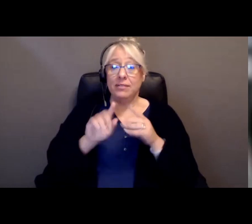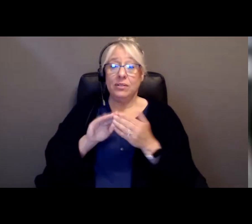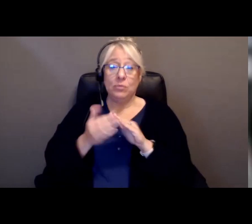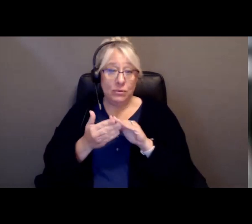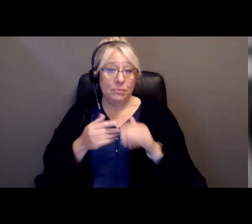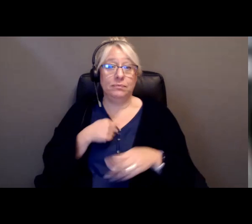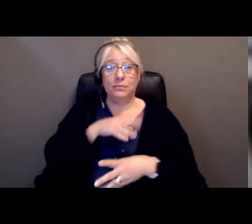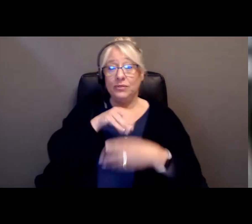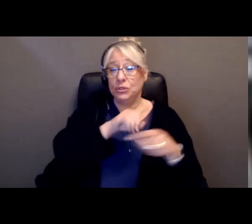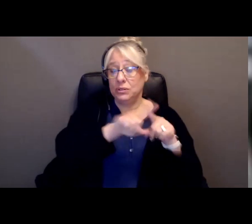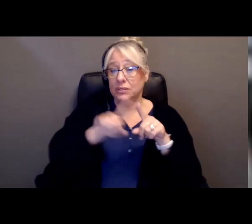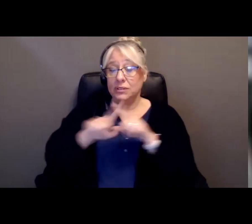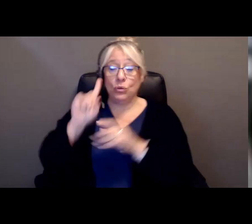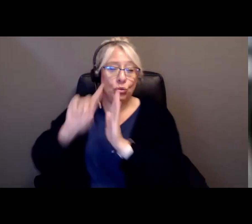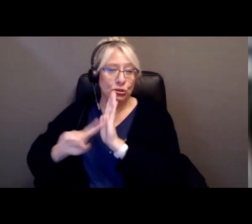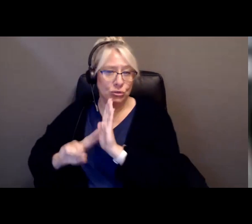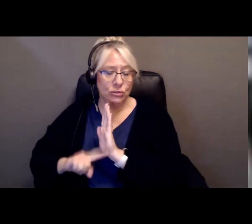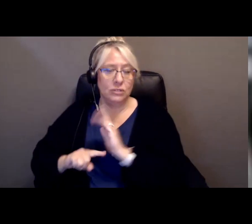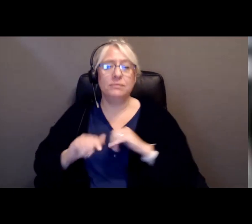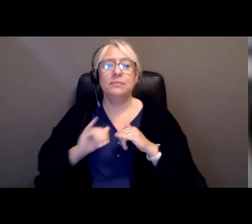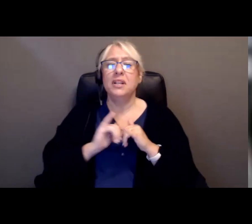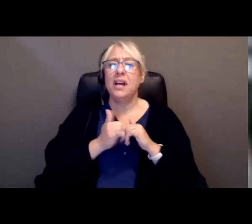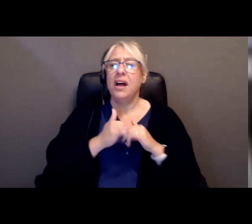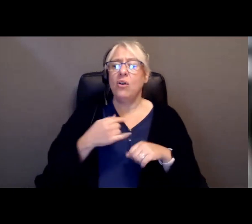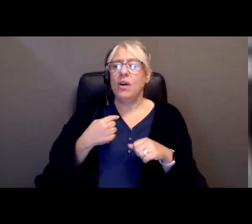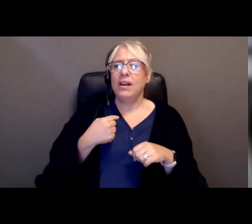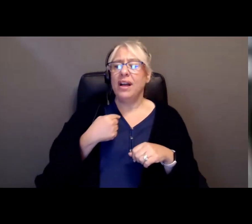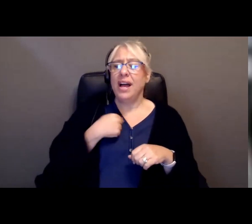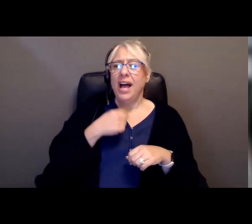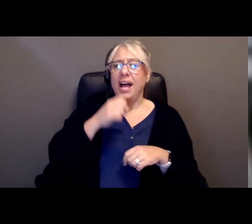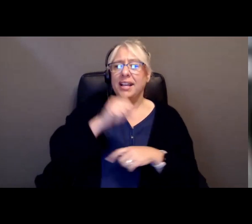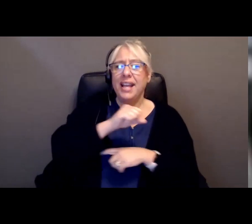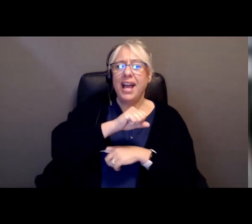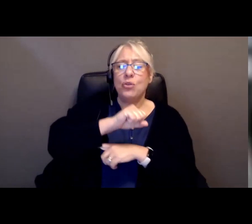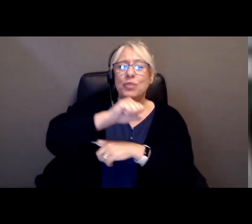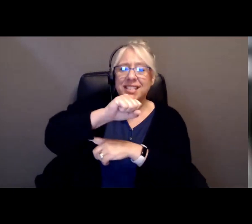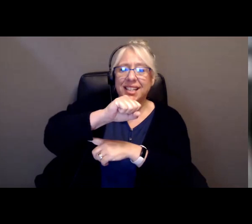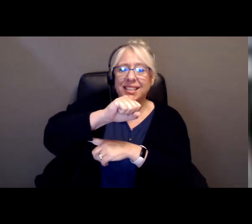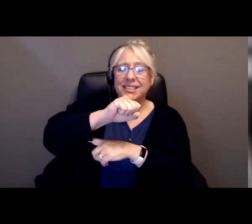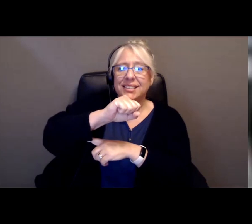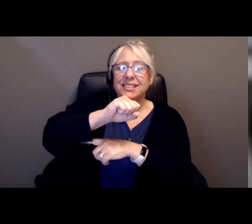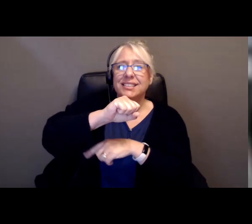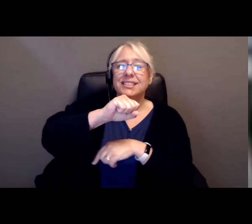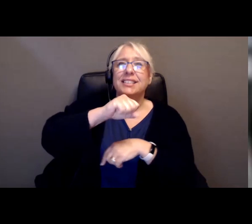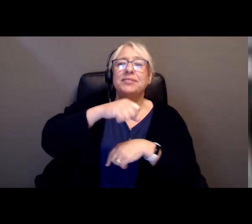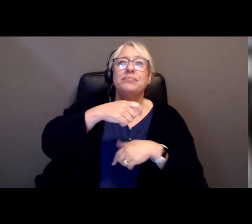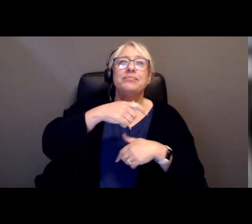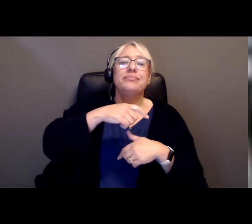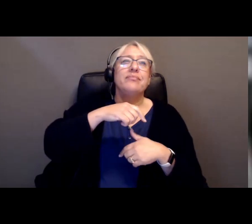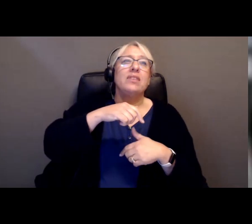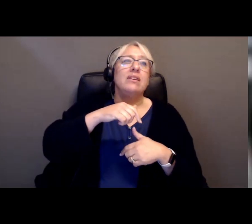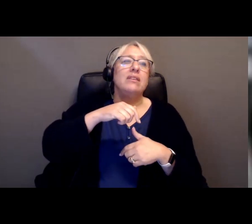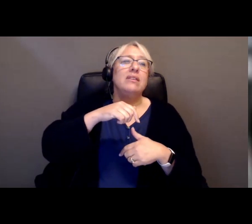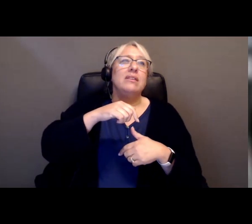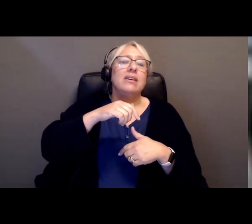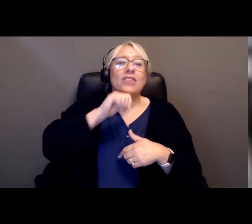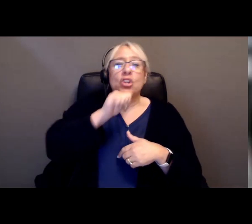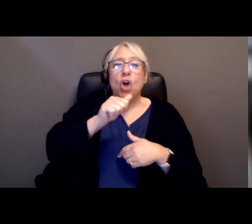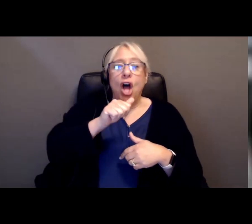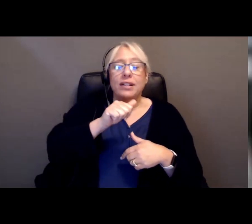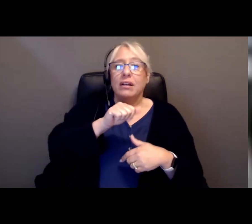how do I resist the tendency of not getting caught up in some of those dominant narratives?